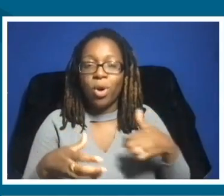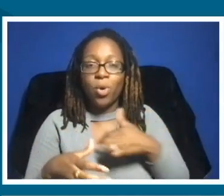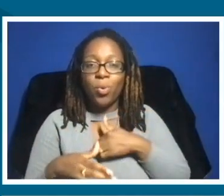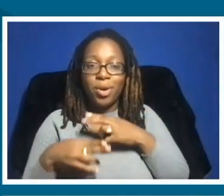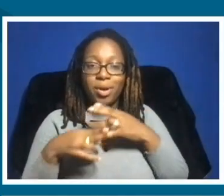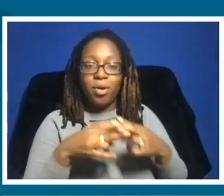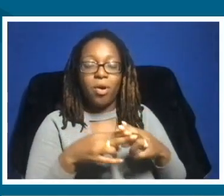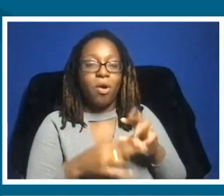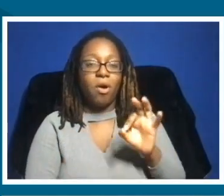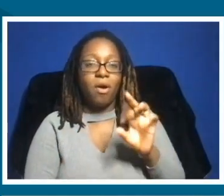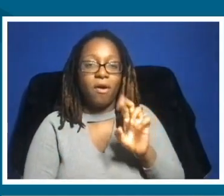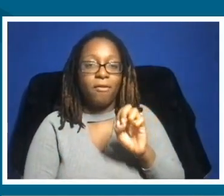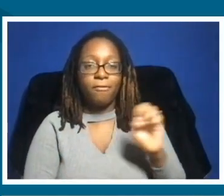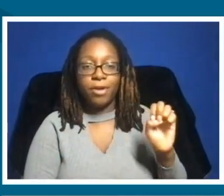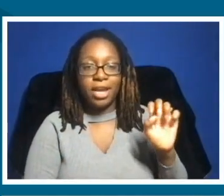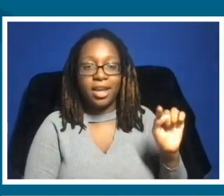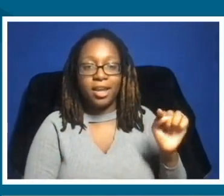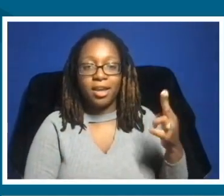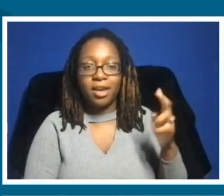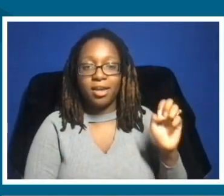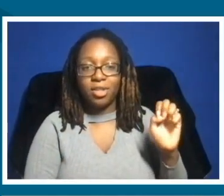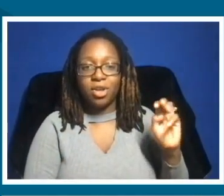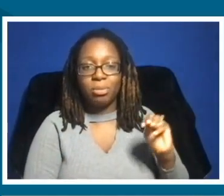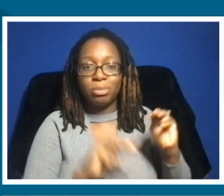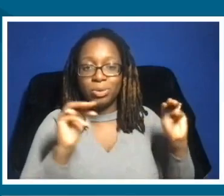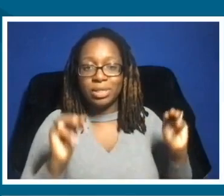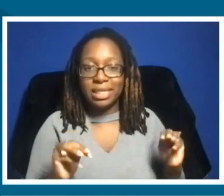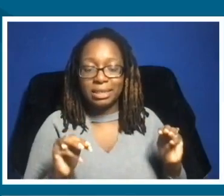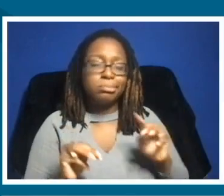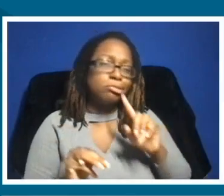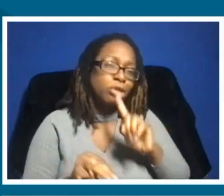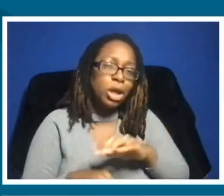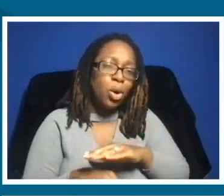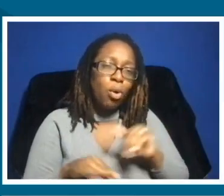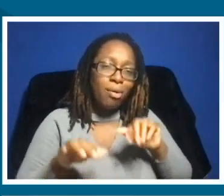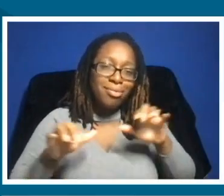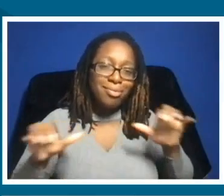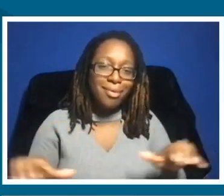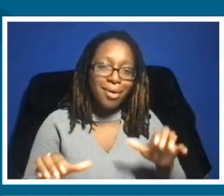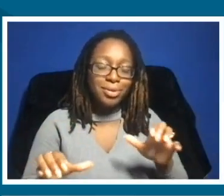which was essentially a call to action